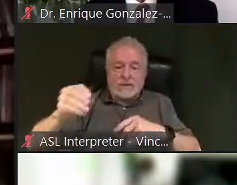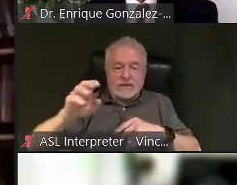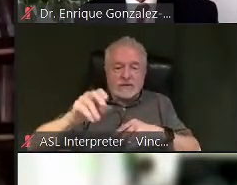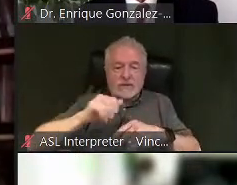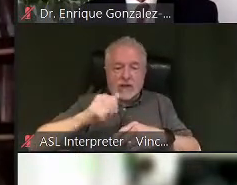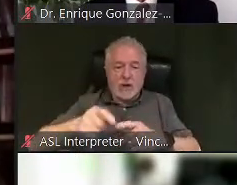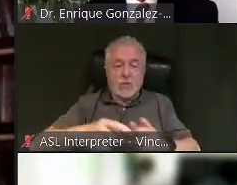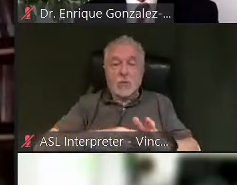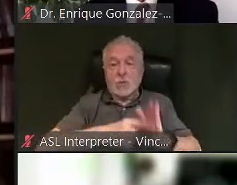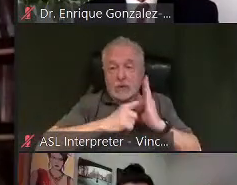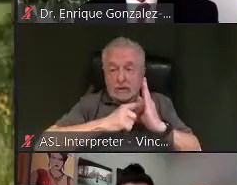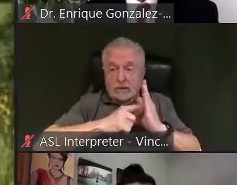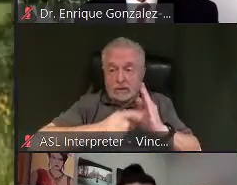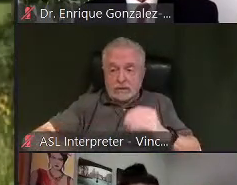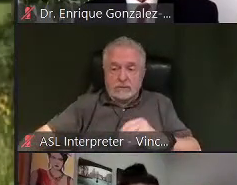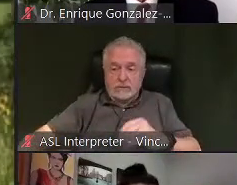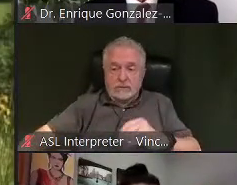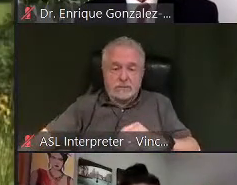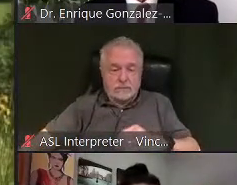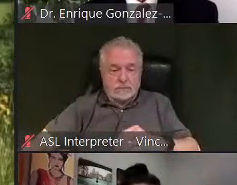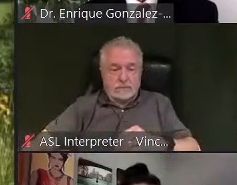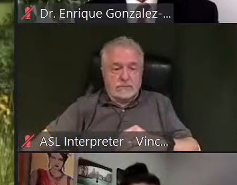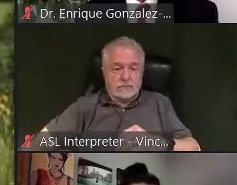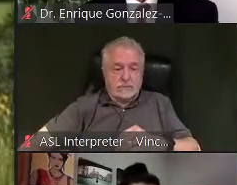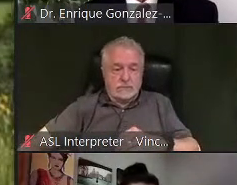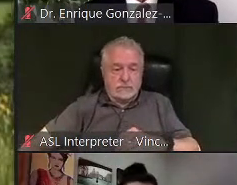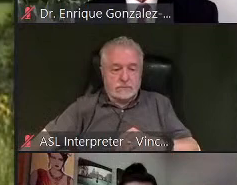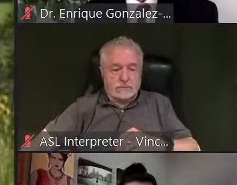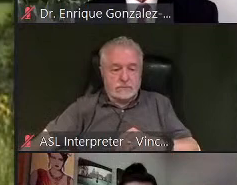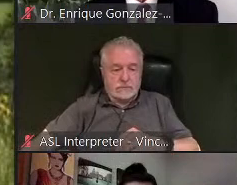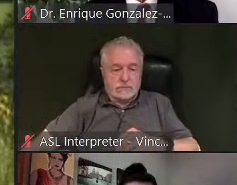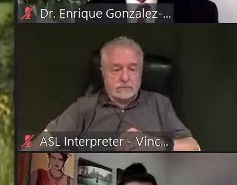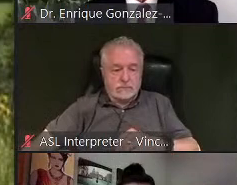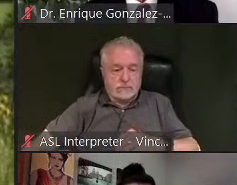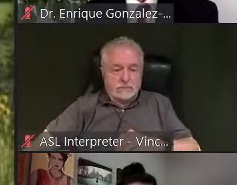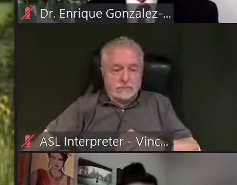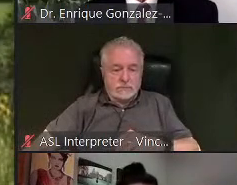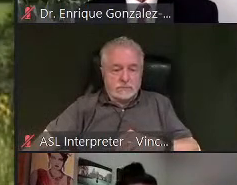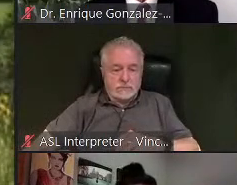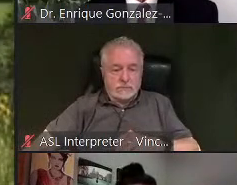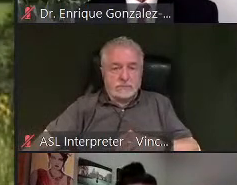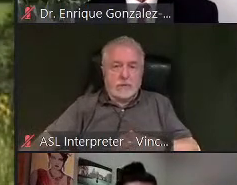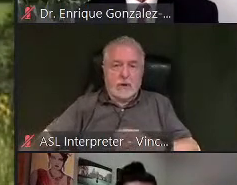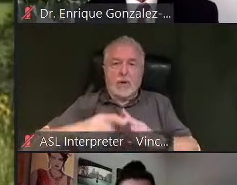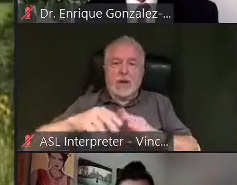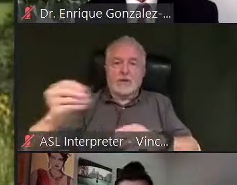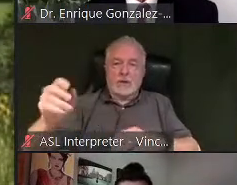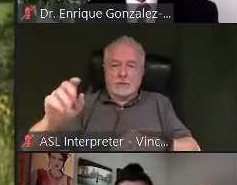not a requisite, but we are encouraging people to use them outside.